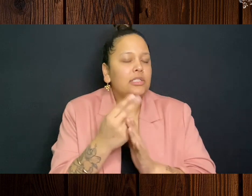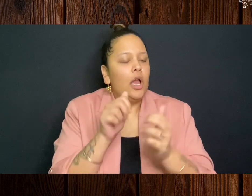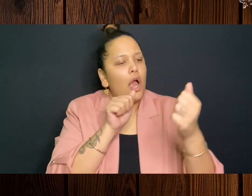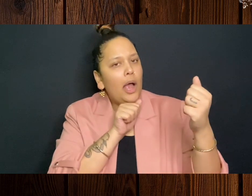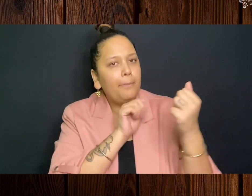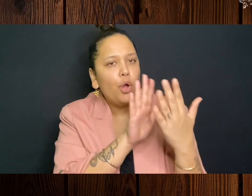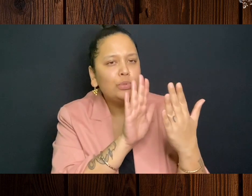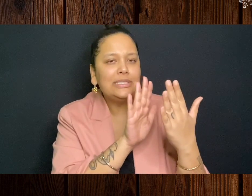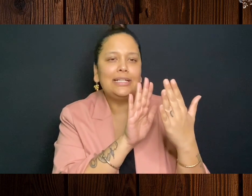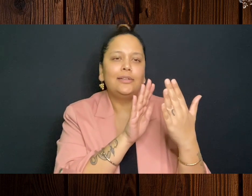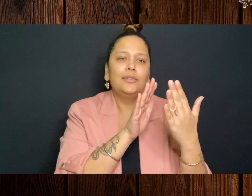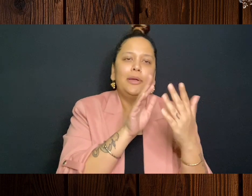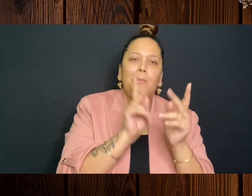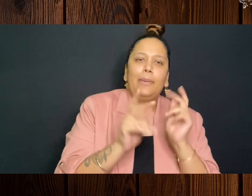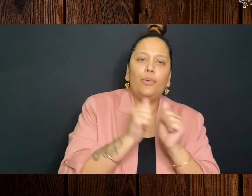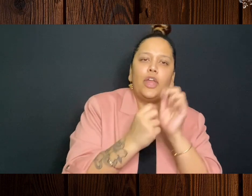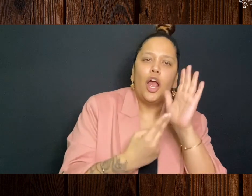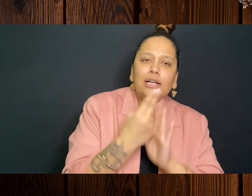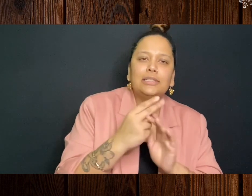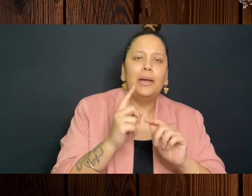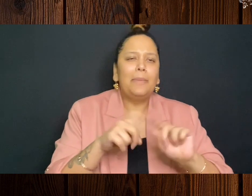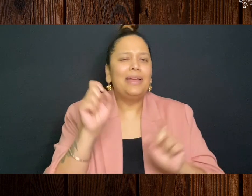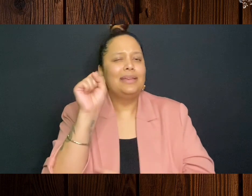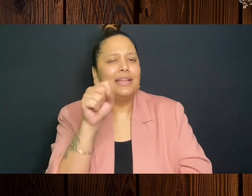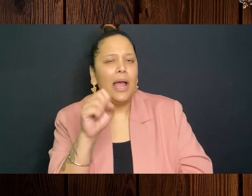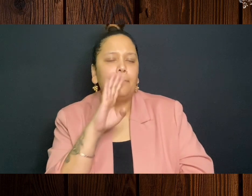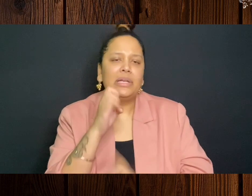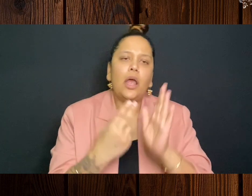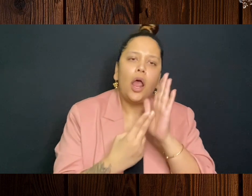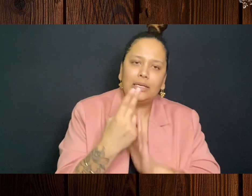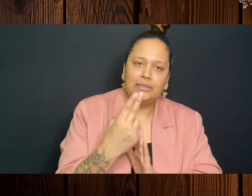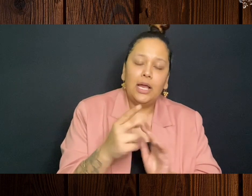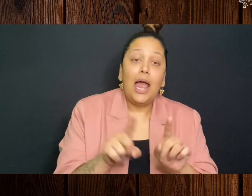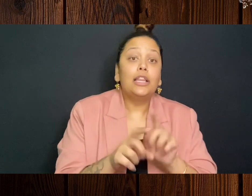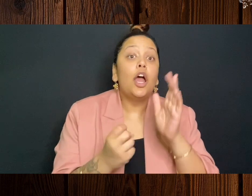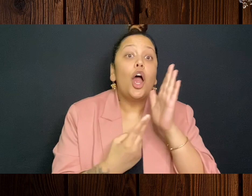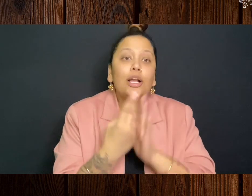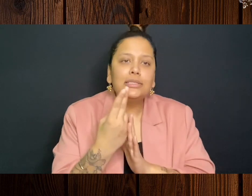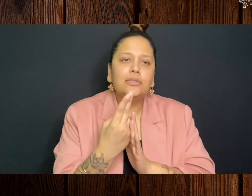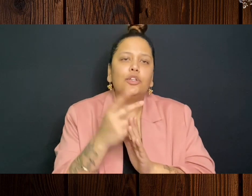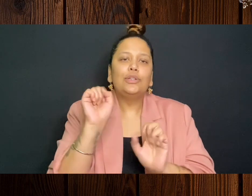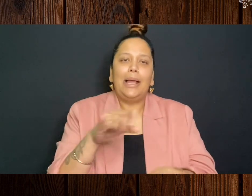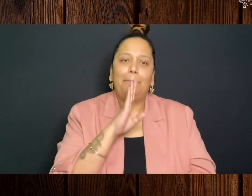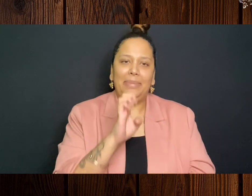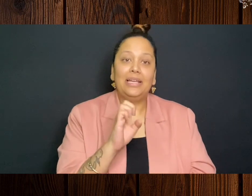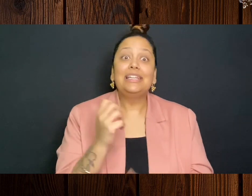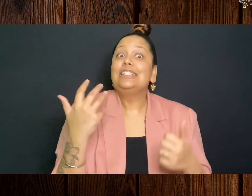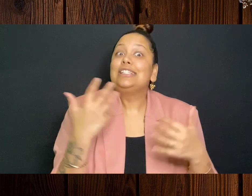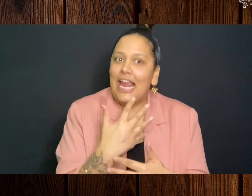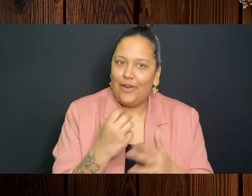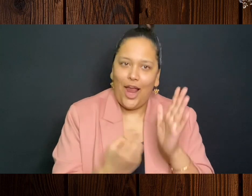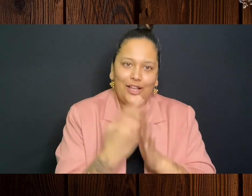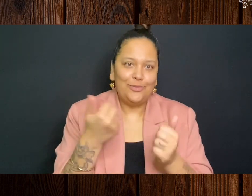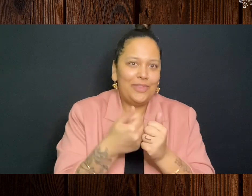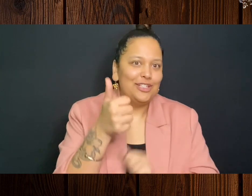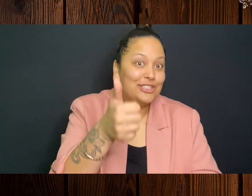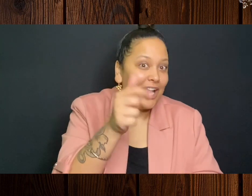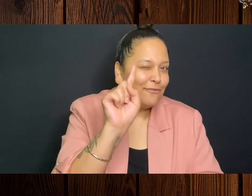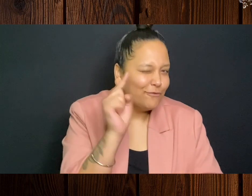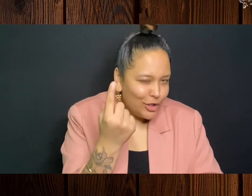people with honesty. So but yeah, be honest, as honest as you can and be scarily honest with yourself first and foremost.